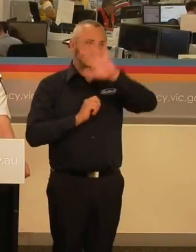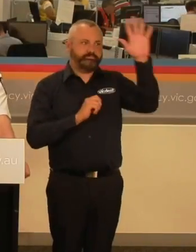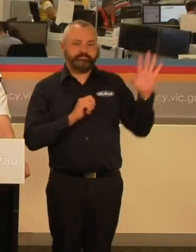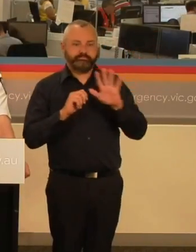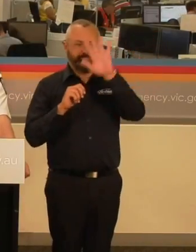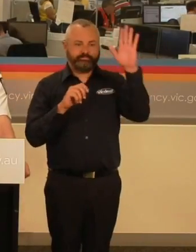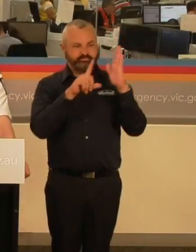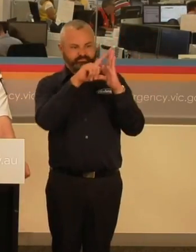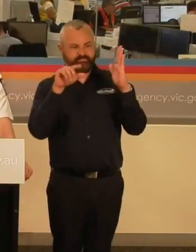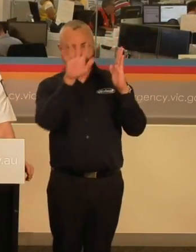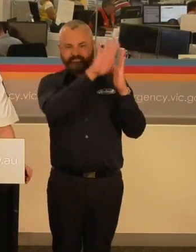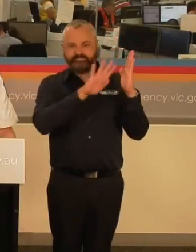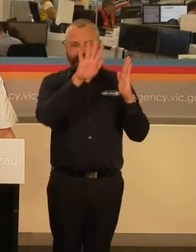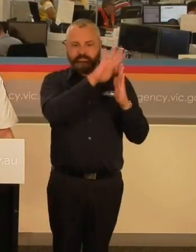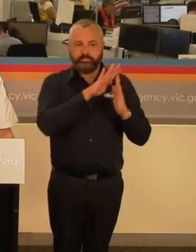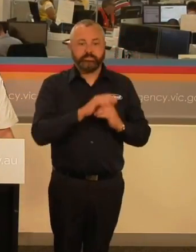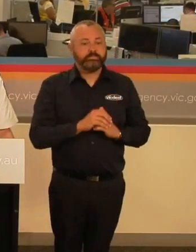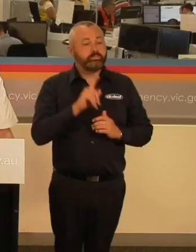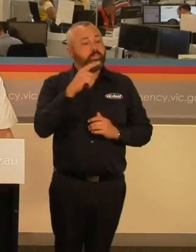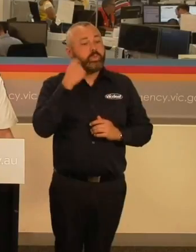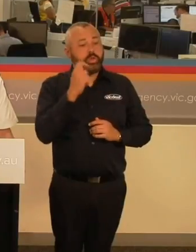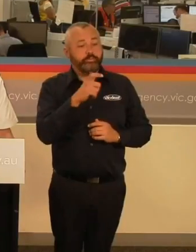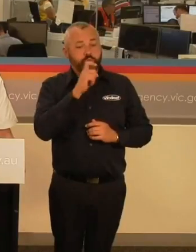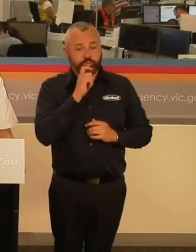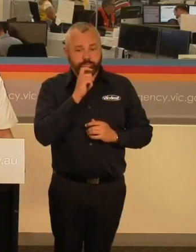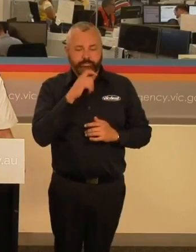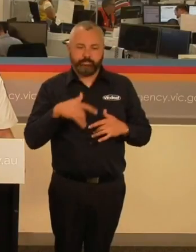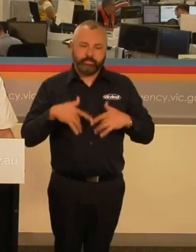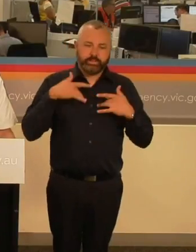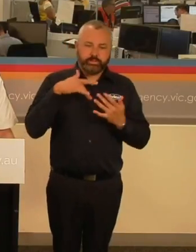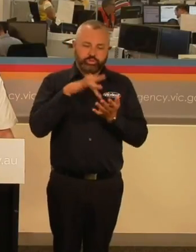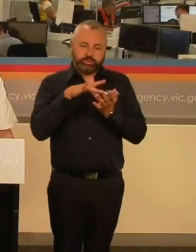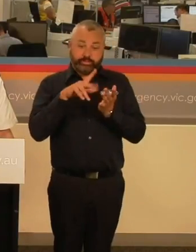with the forecast that's been put central Victoria will be an absolute key